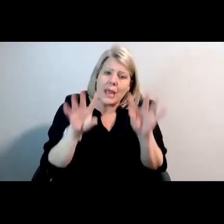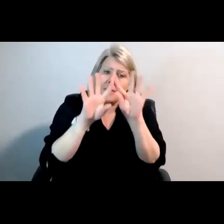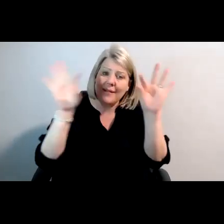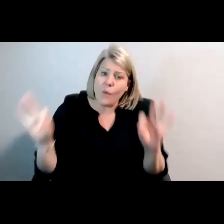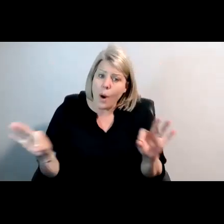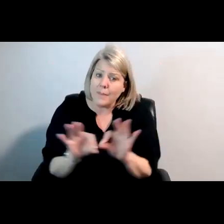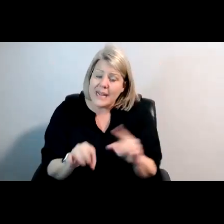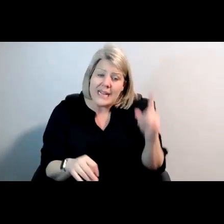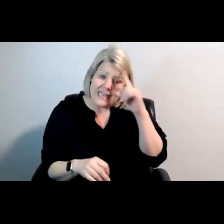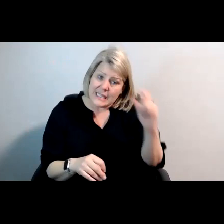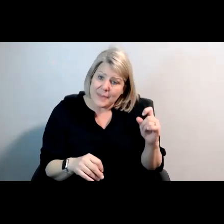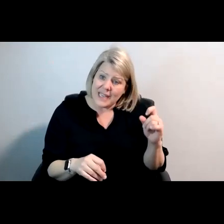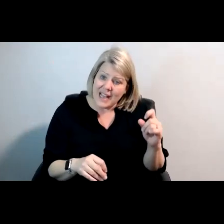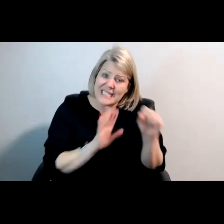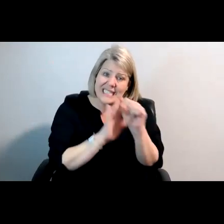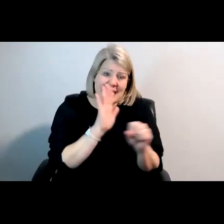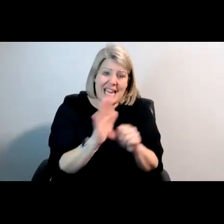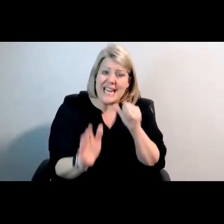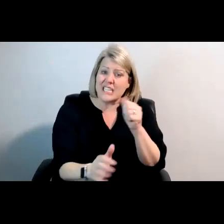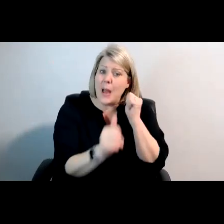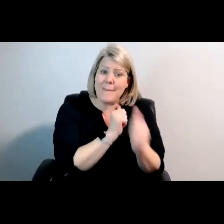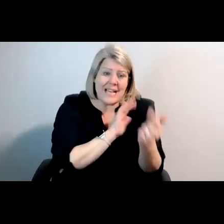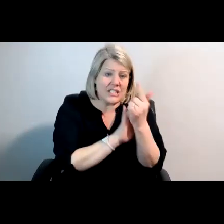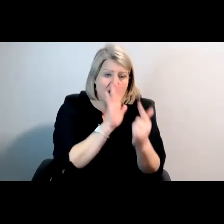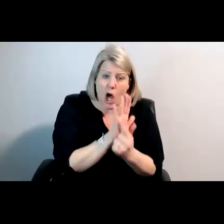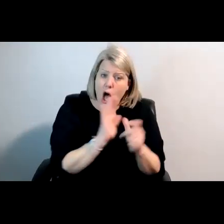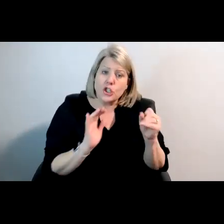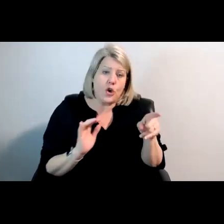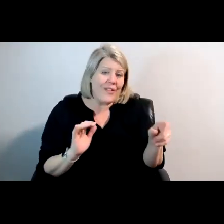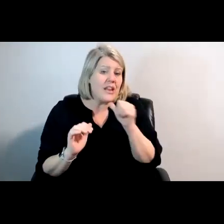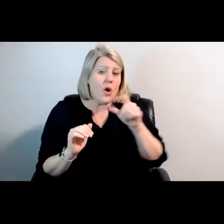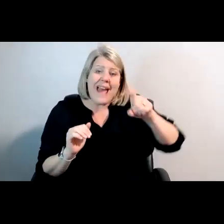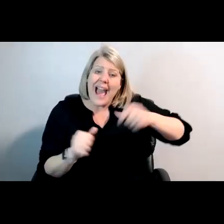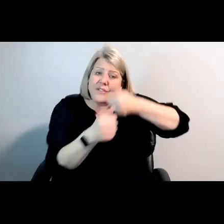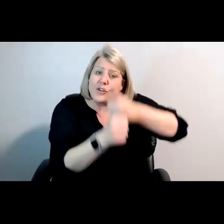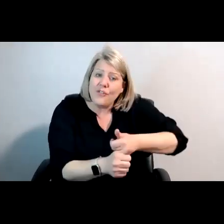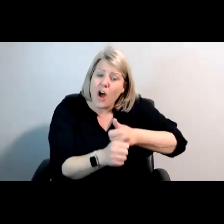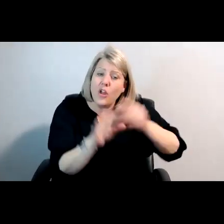hasn't passed a supported decision-making law so they don't have to comply with the form? Well, then I think you, as a lawyer,